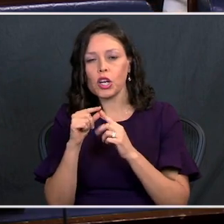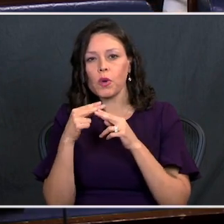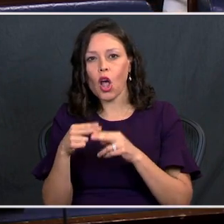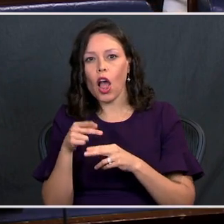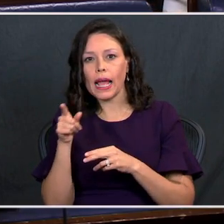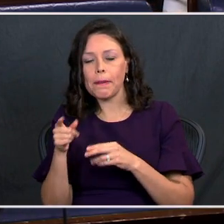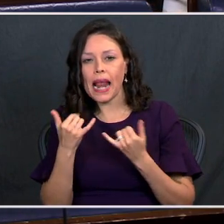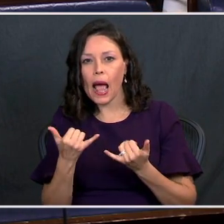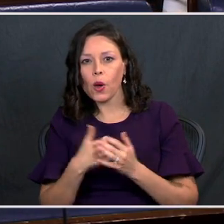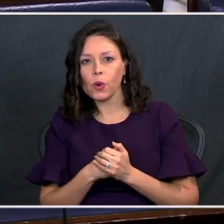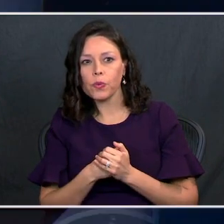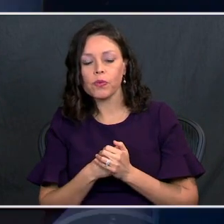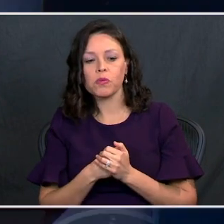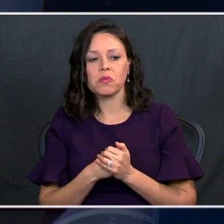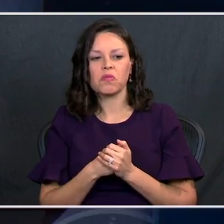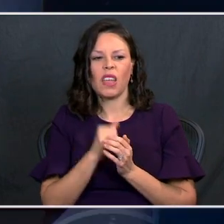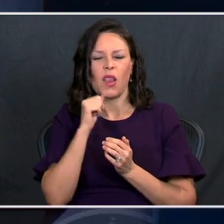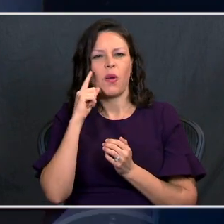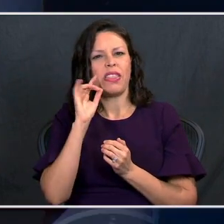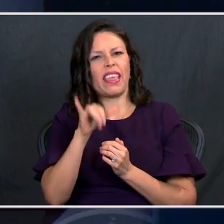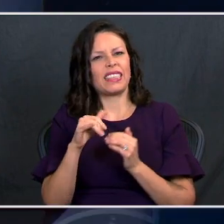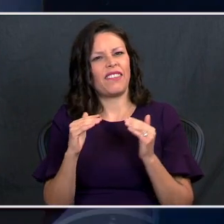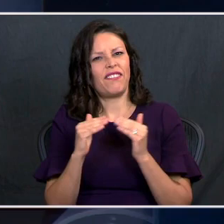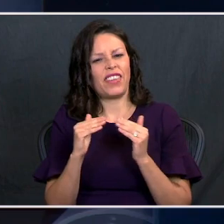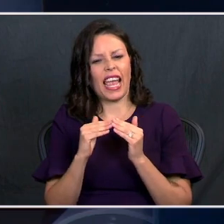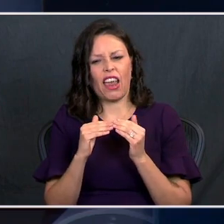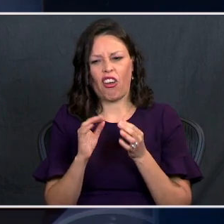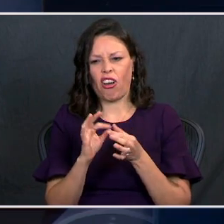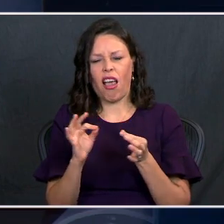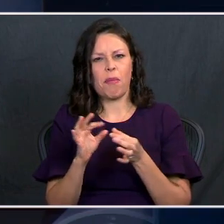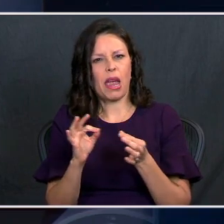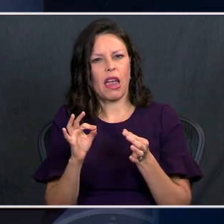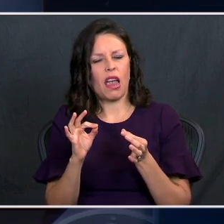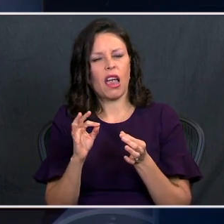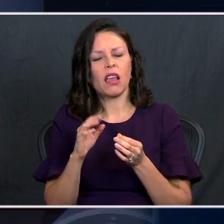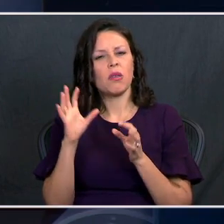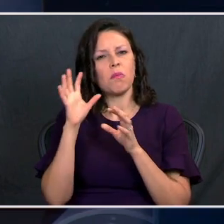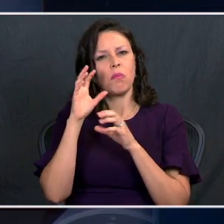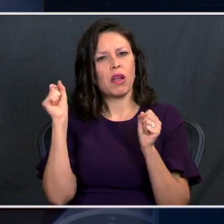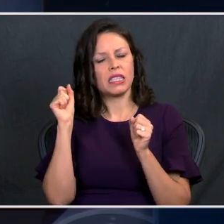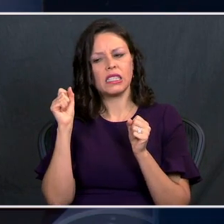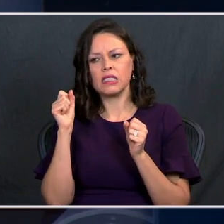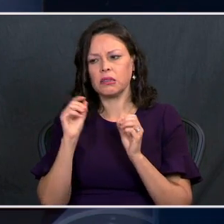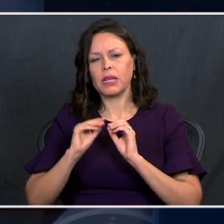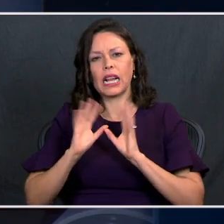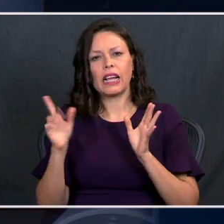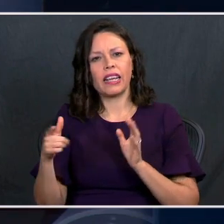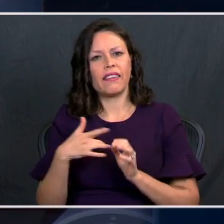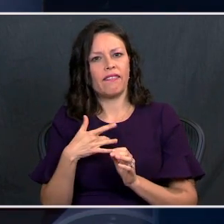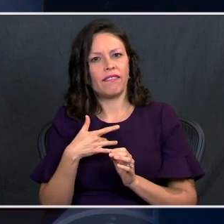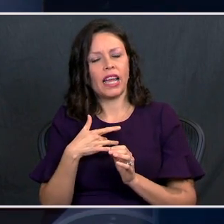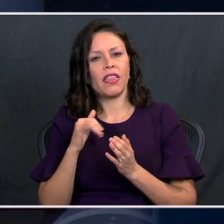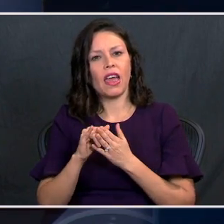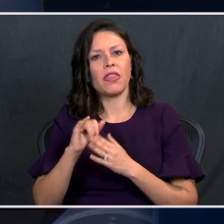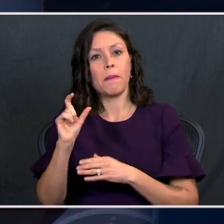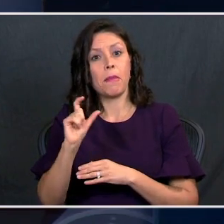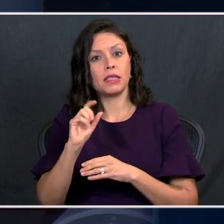Ms. Psaki: Well, I don't think that's quite a fair articulation. The President has been clear that he felt the Muslim ban was xenophobic.